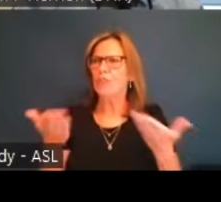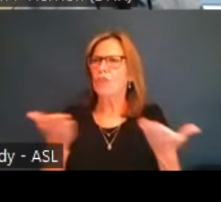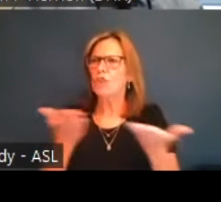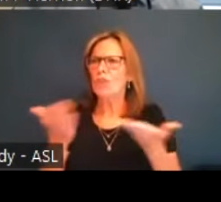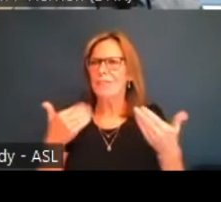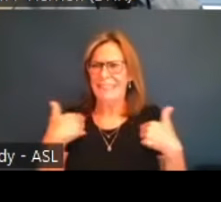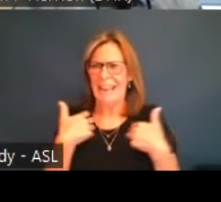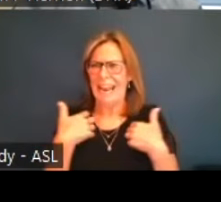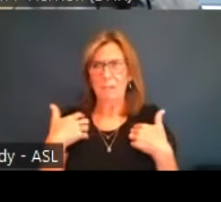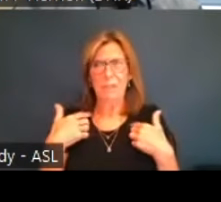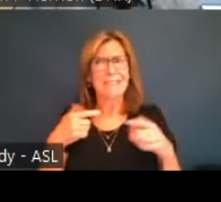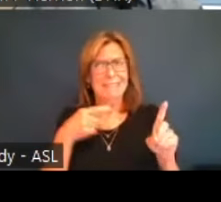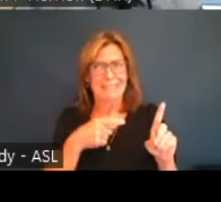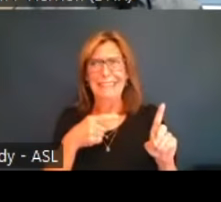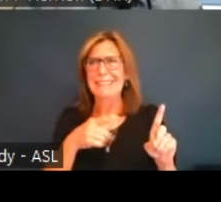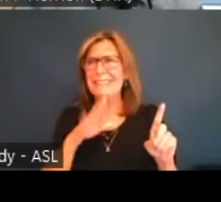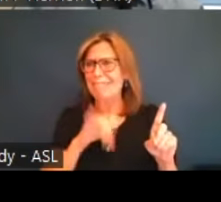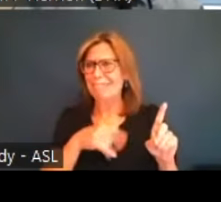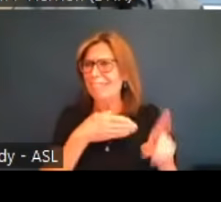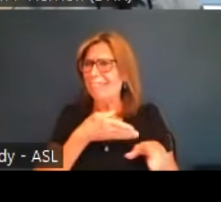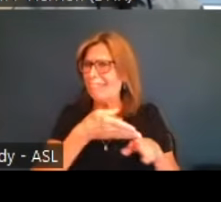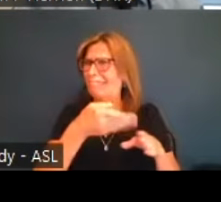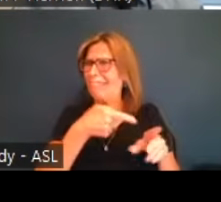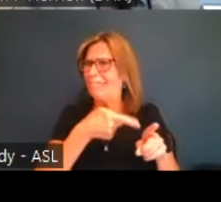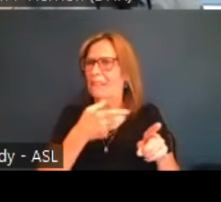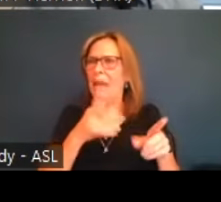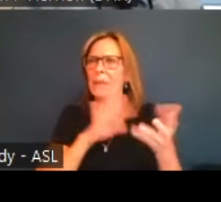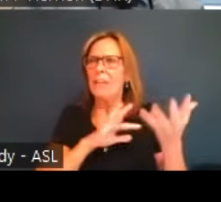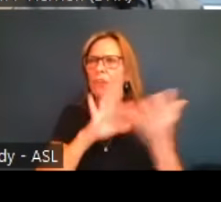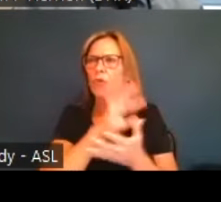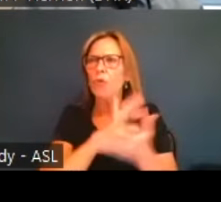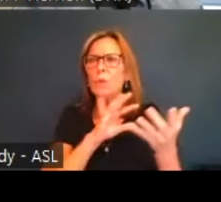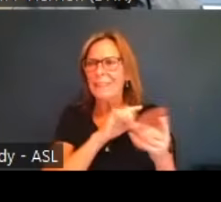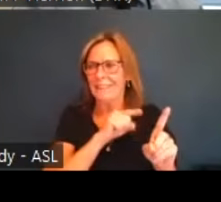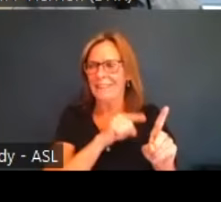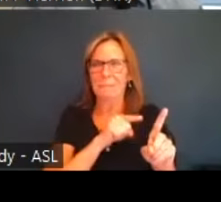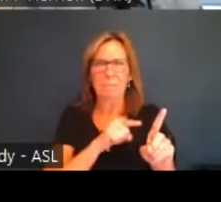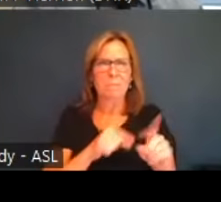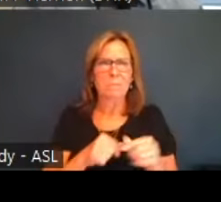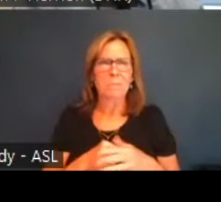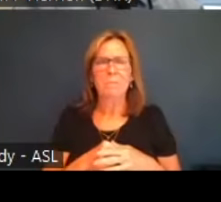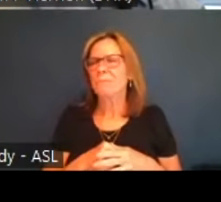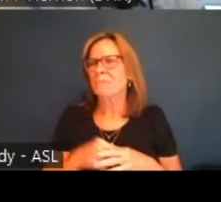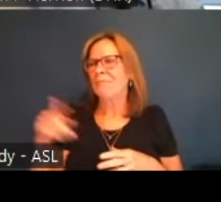get involved with some of these cases, I think it was the service peacock on an airplane not too long ago, I